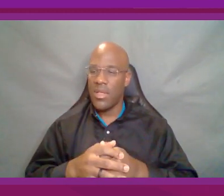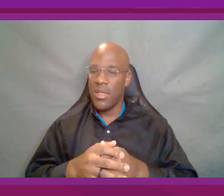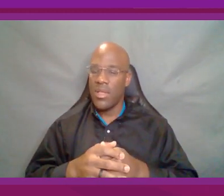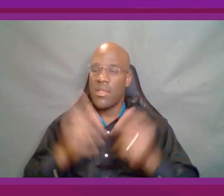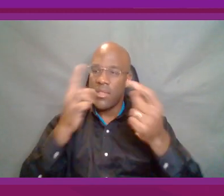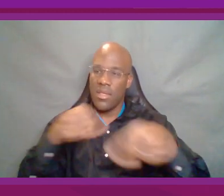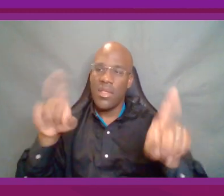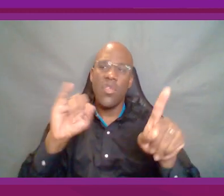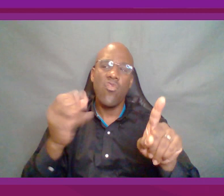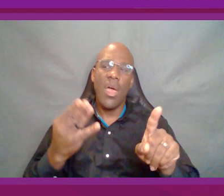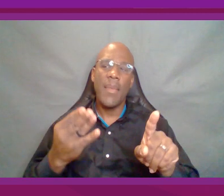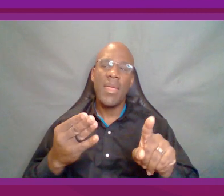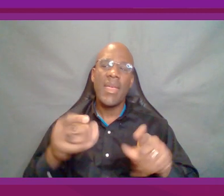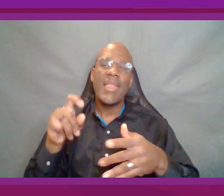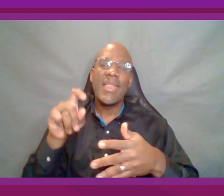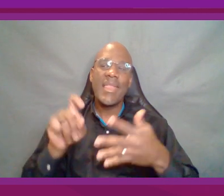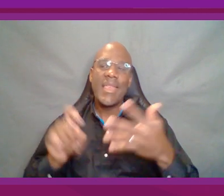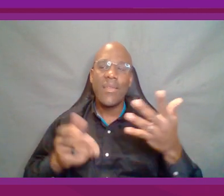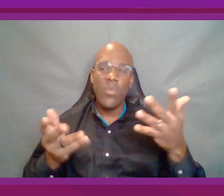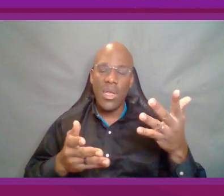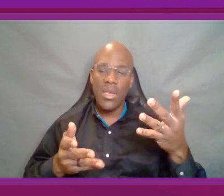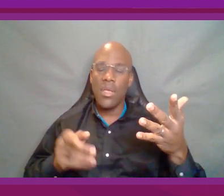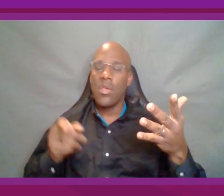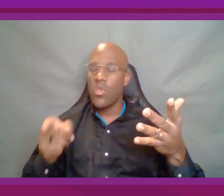accomplish this job, and started at what do I want